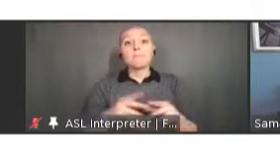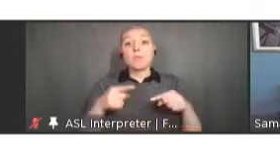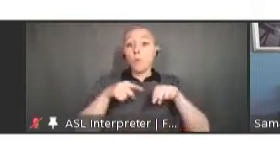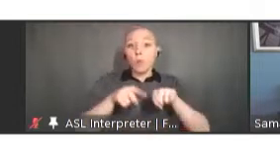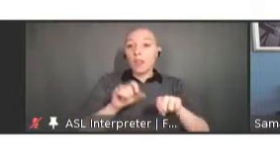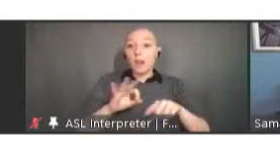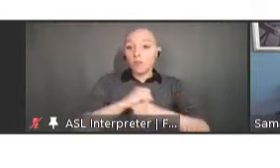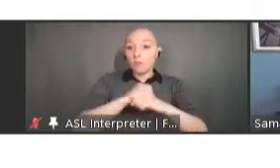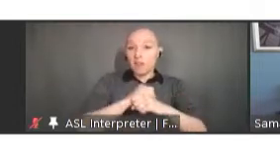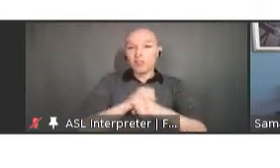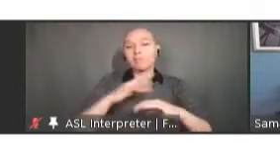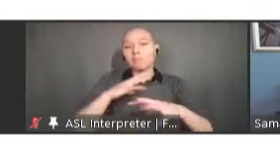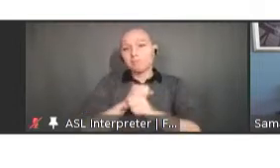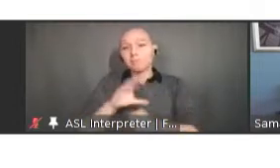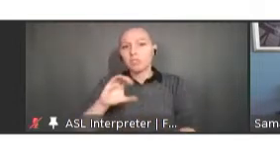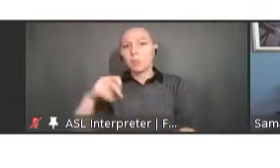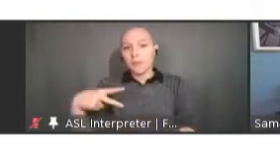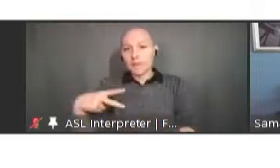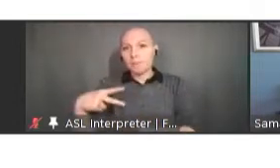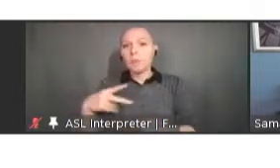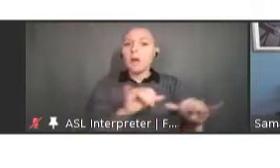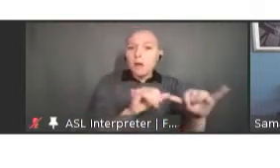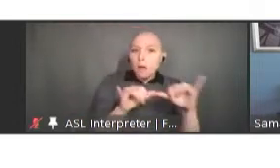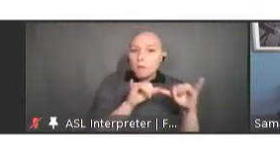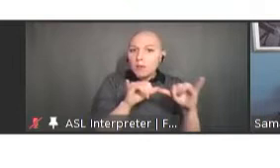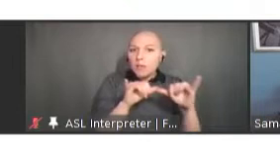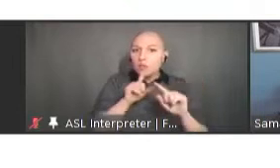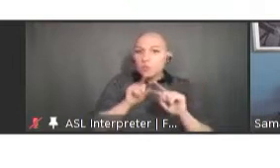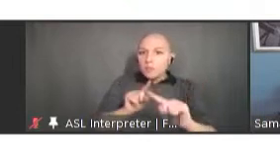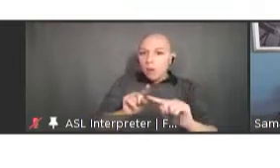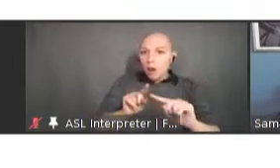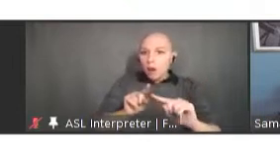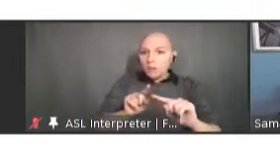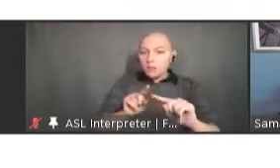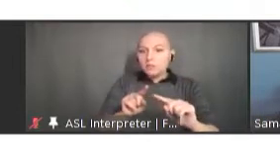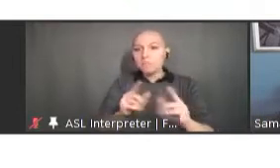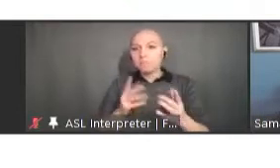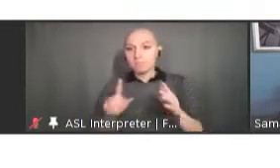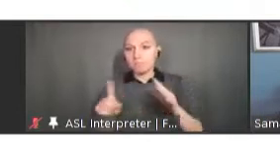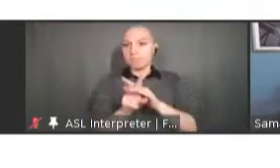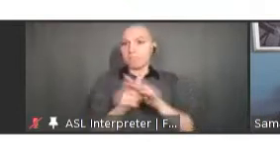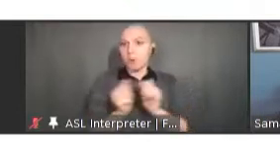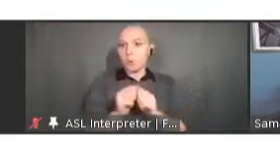that's closely related to protection against infection or disease. And it's especially useful